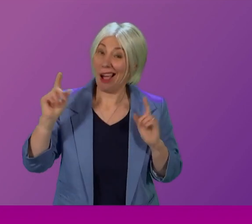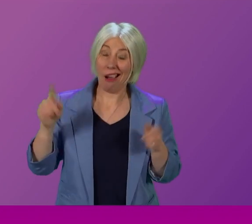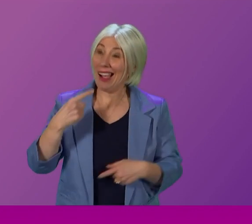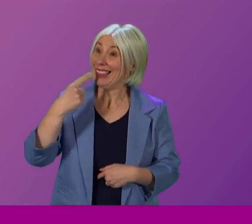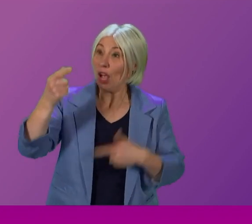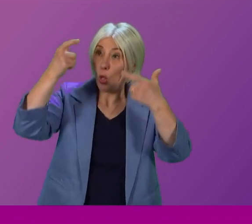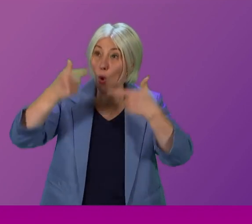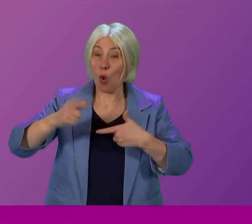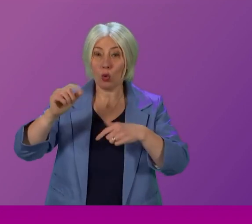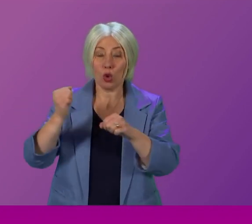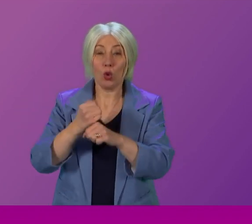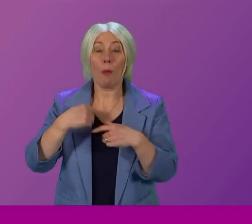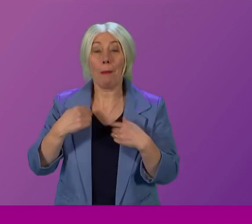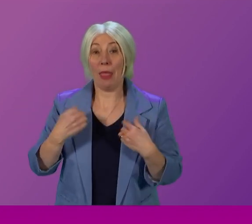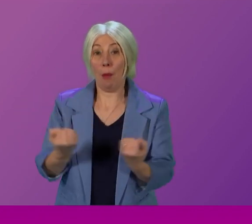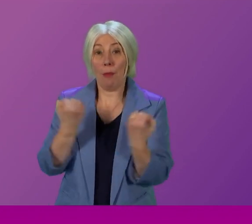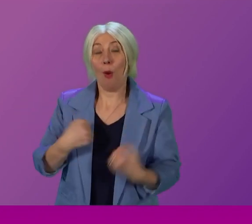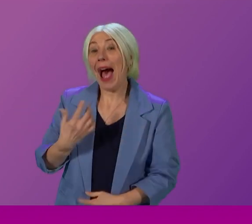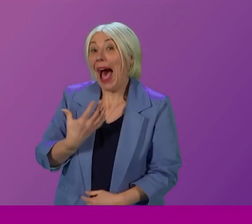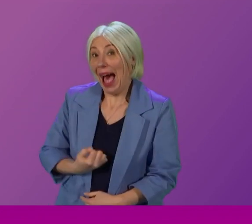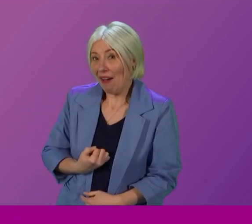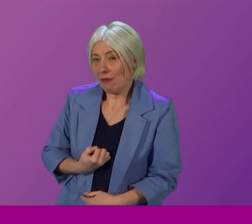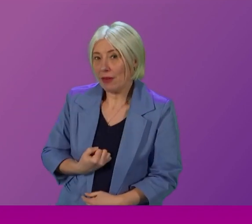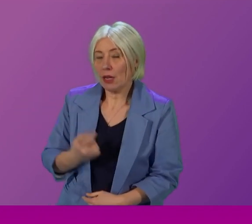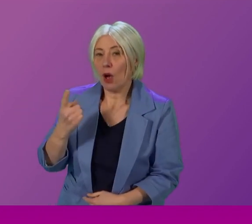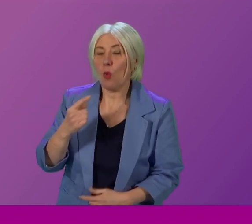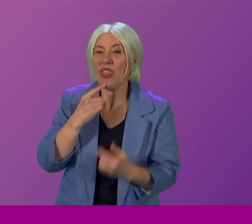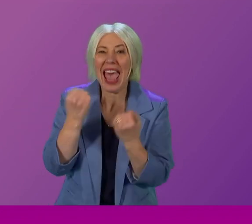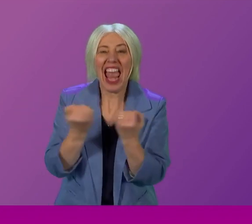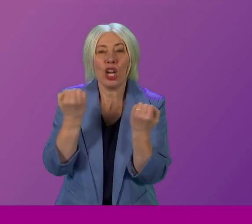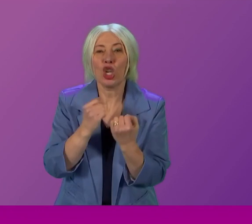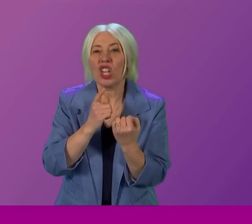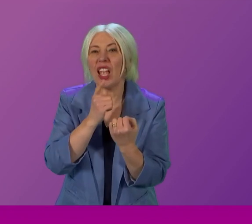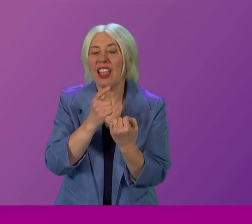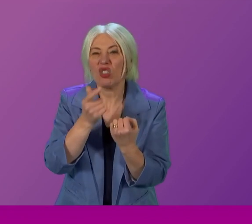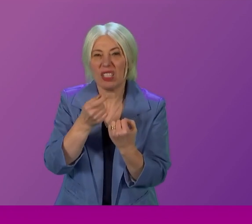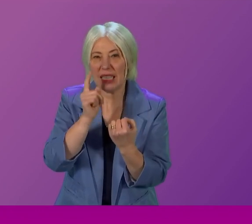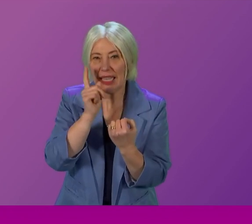the powers that are available to us—on energy, as the member recognises, those powers are very